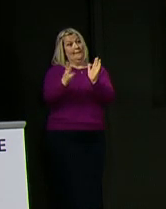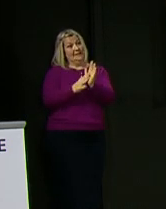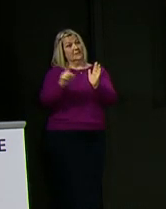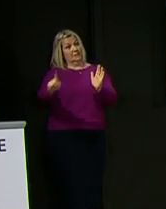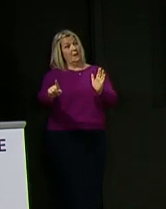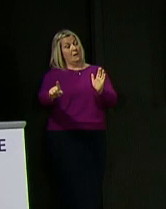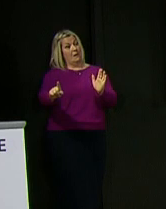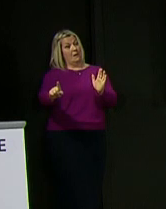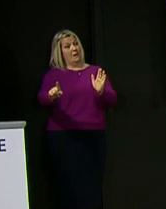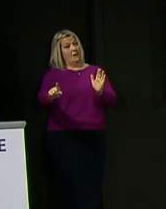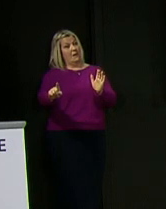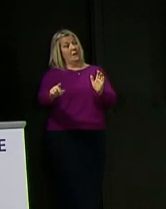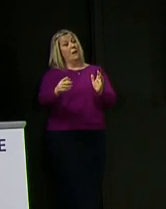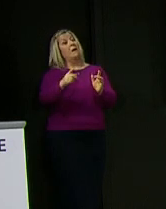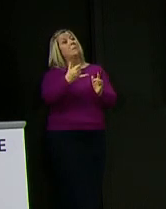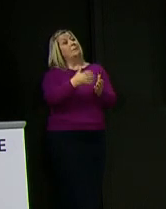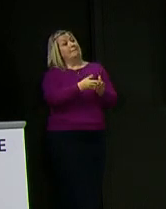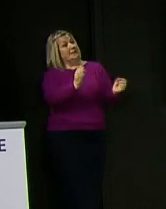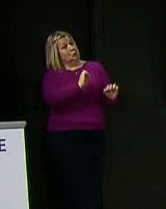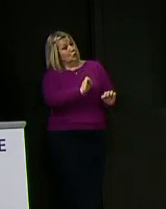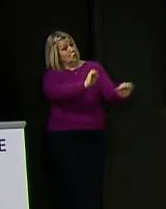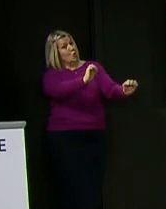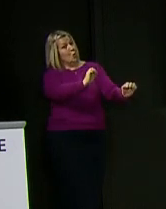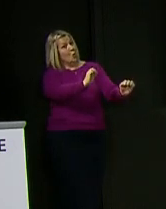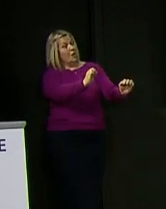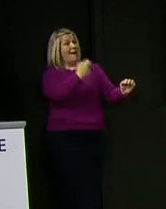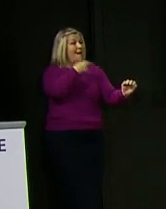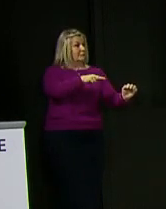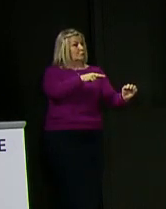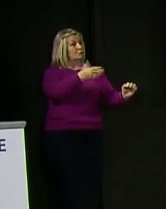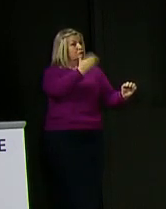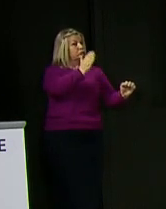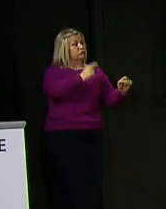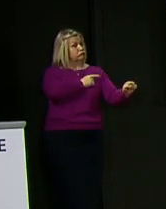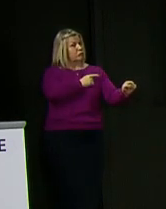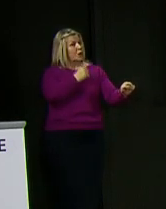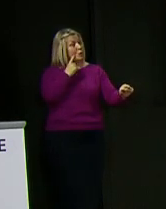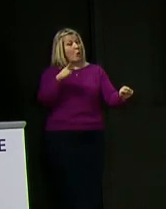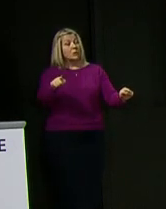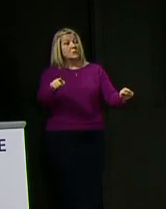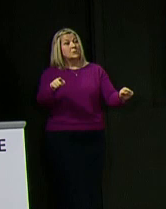earlier broadcast may be forgiven for thinking that his relaxation of rules applies to them.